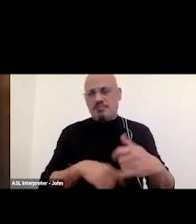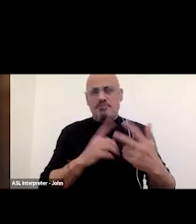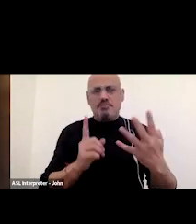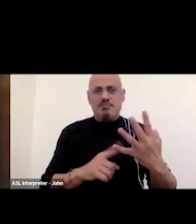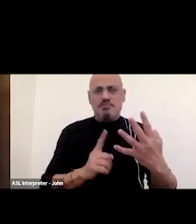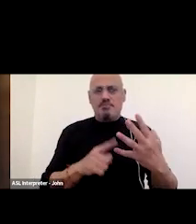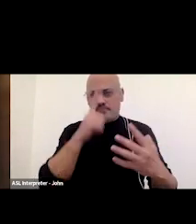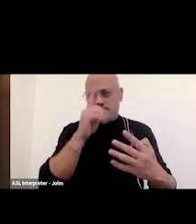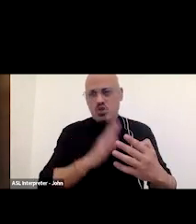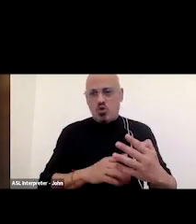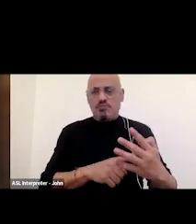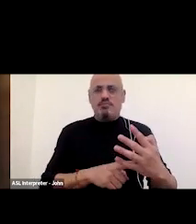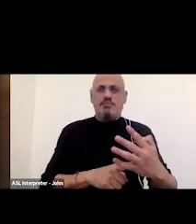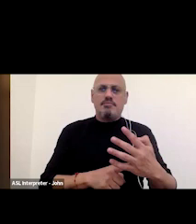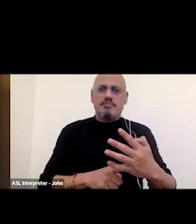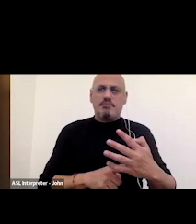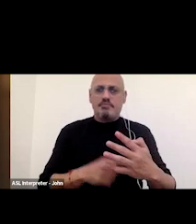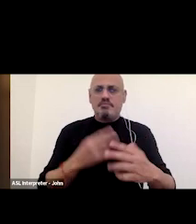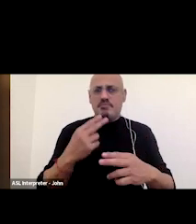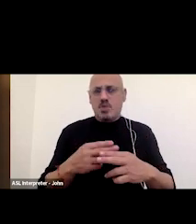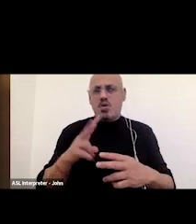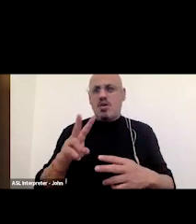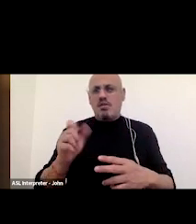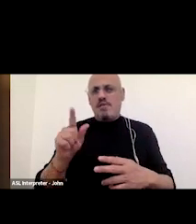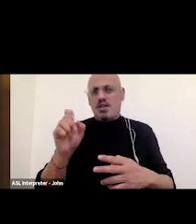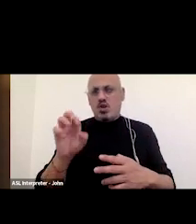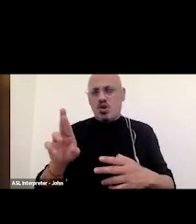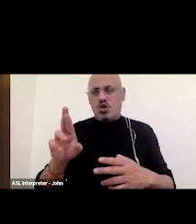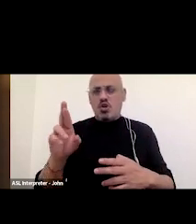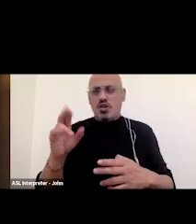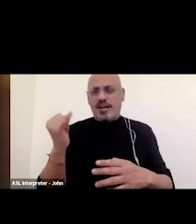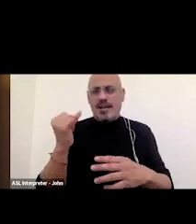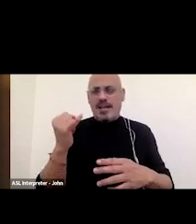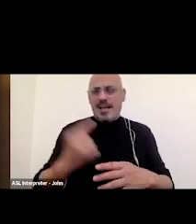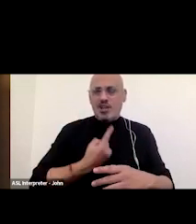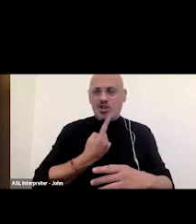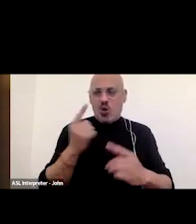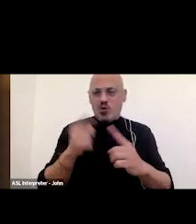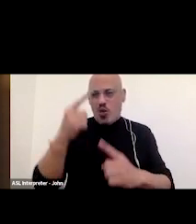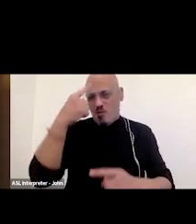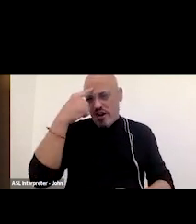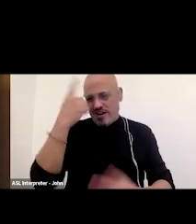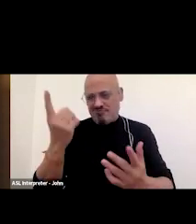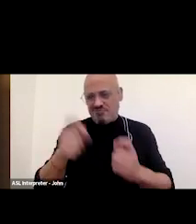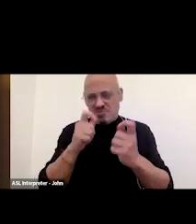Strokes, it's called vascular insult to the brain, is the particular listing to look at.